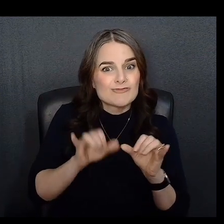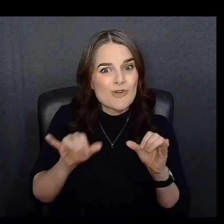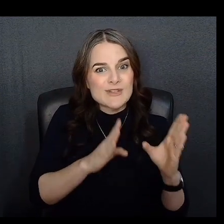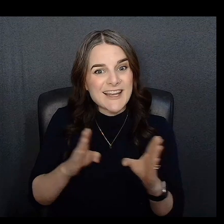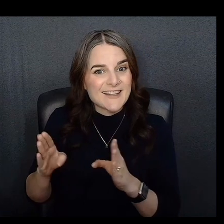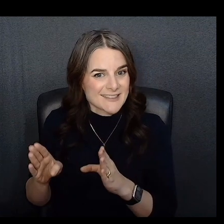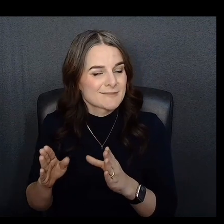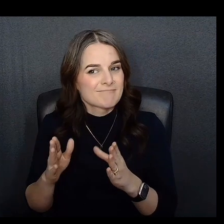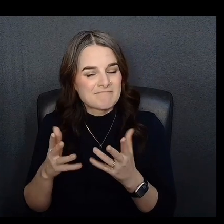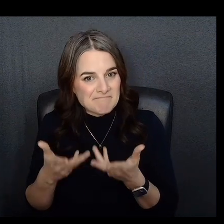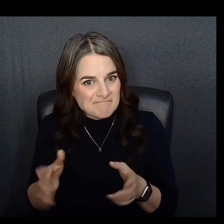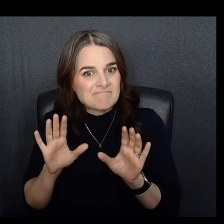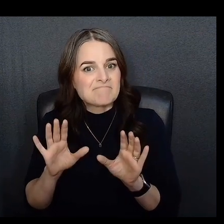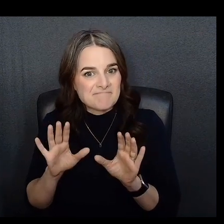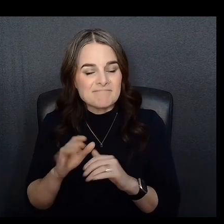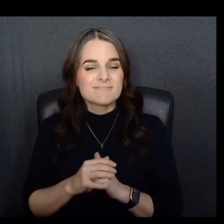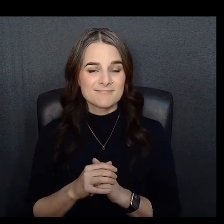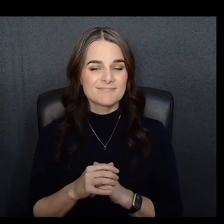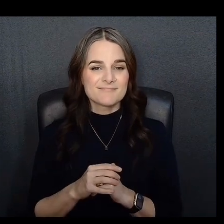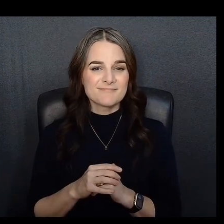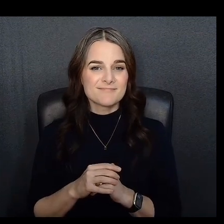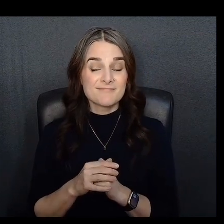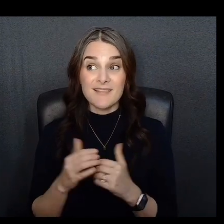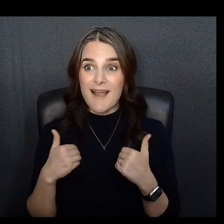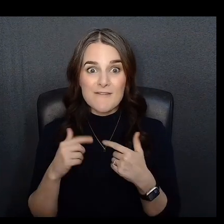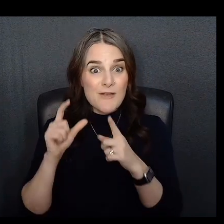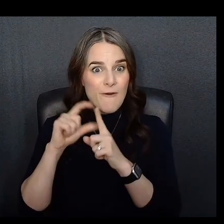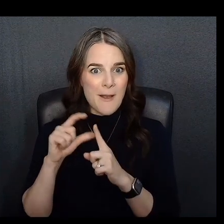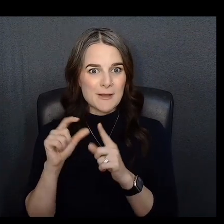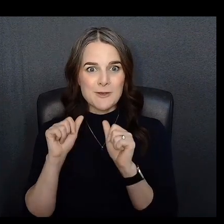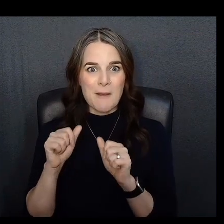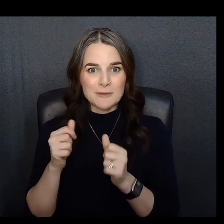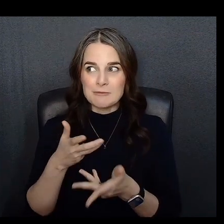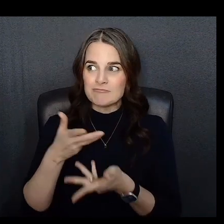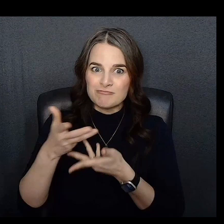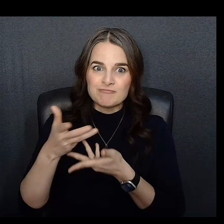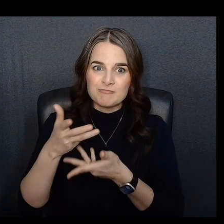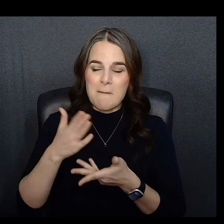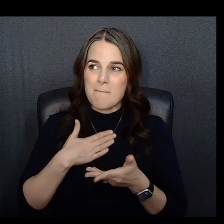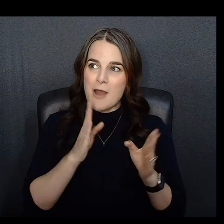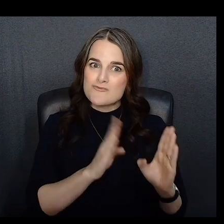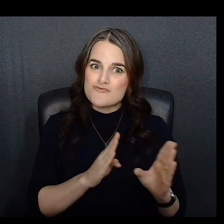And having vocabulary to be able to talk about those routines that are happening, or for communication partners